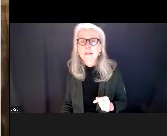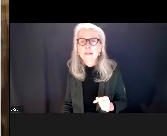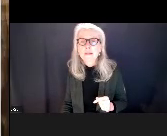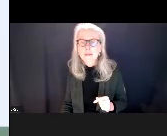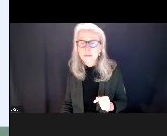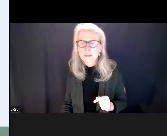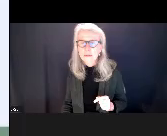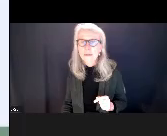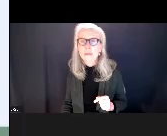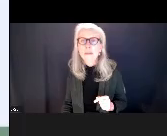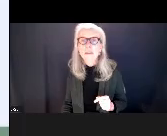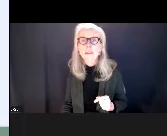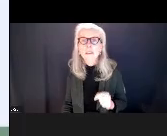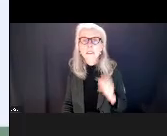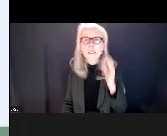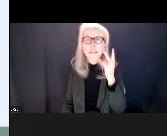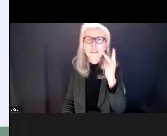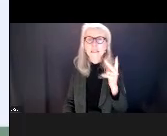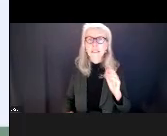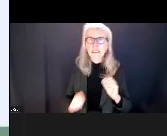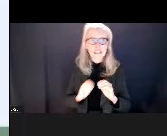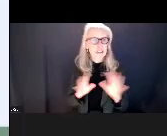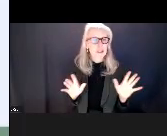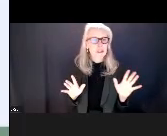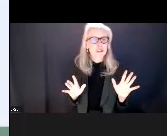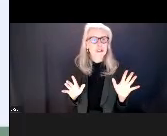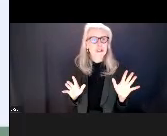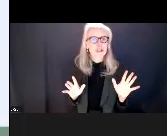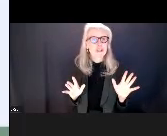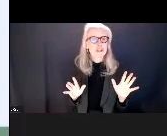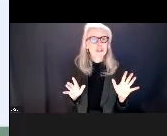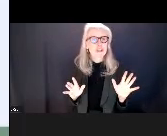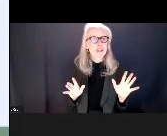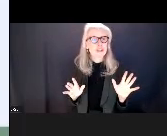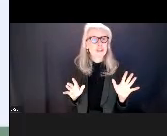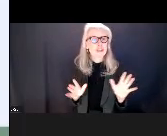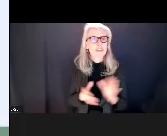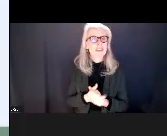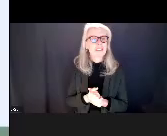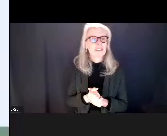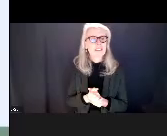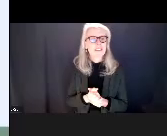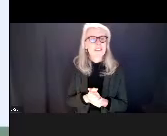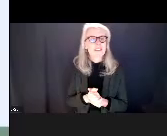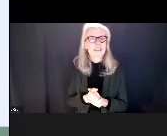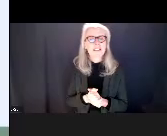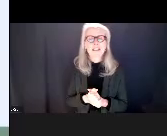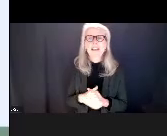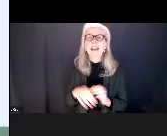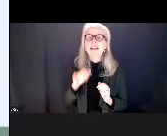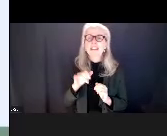That worked. We're good. Okay. My name is Jen Rinaldi. I'm joining you from the